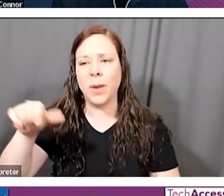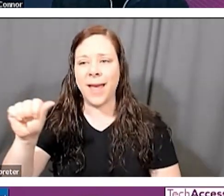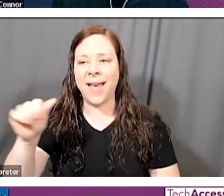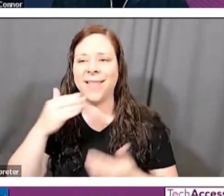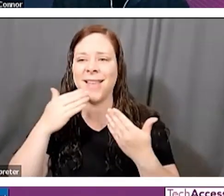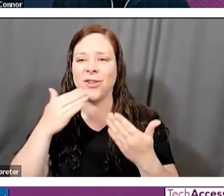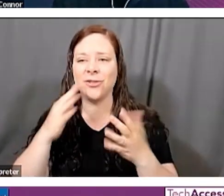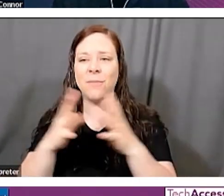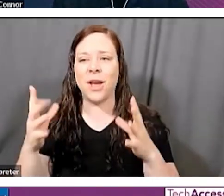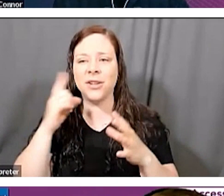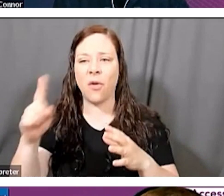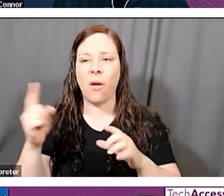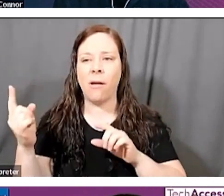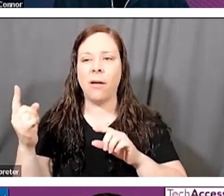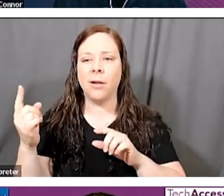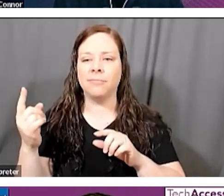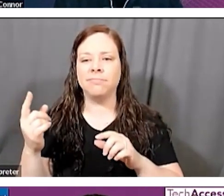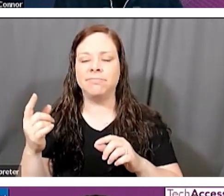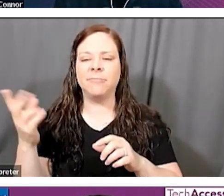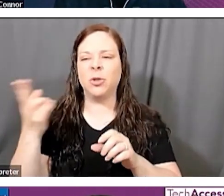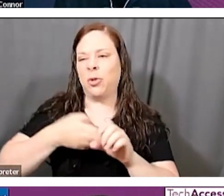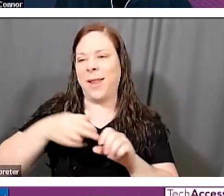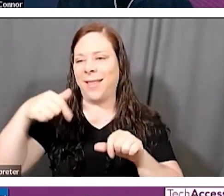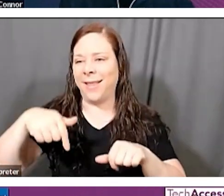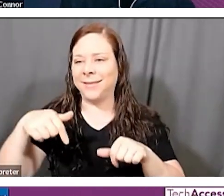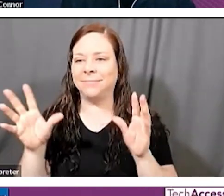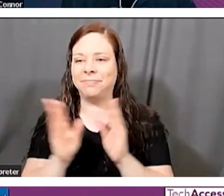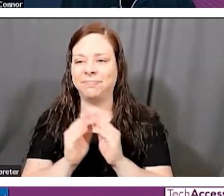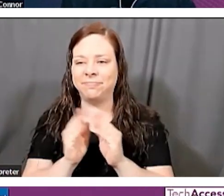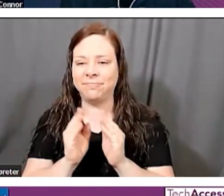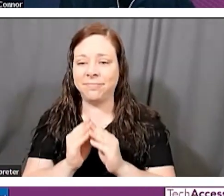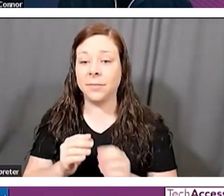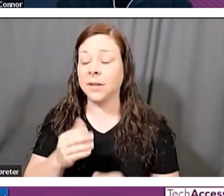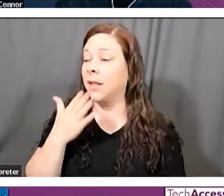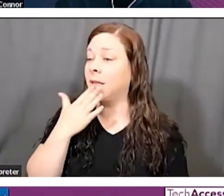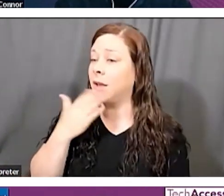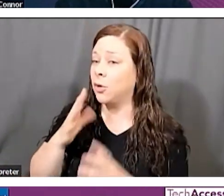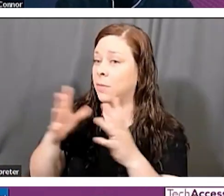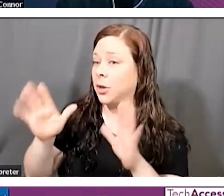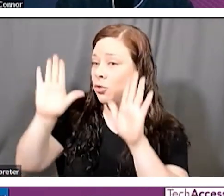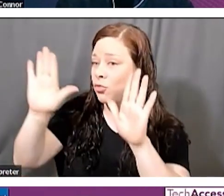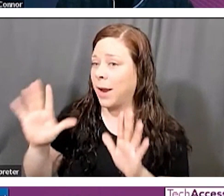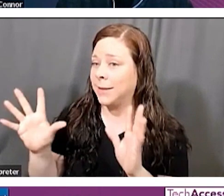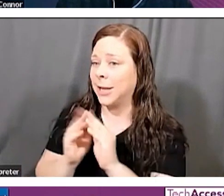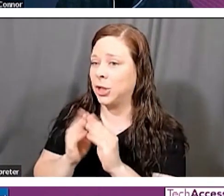All right, thanks Corbb. Yeah, that was a great session. We've got just a little bit of housekeeping to do right